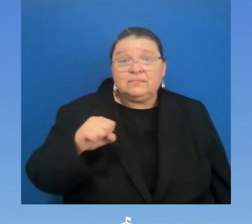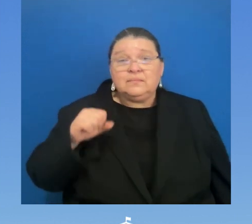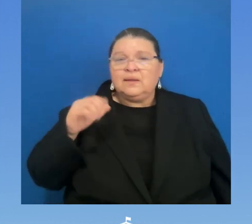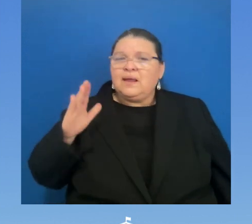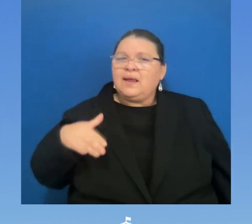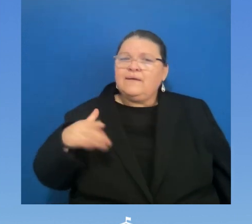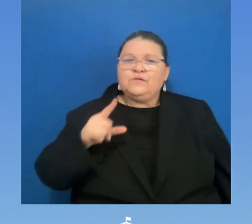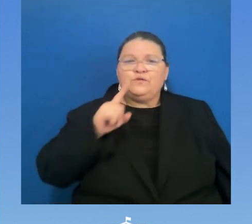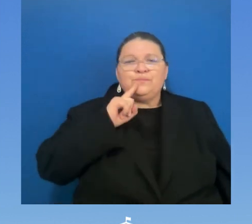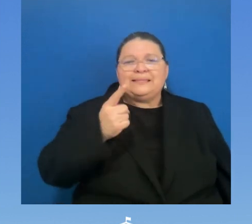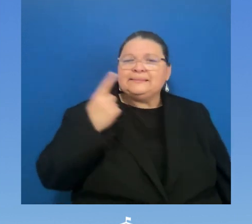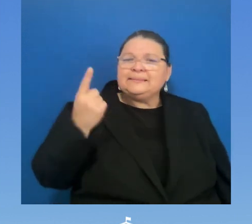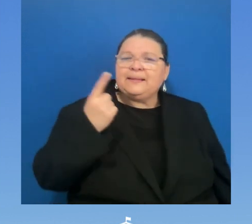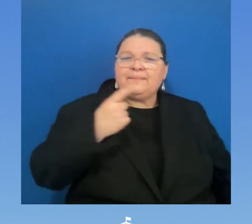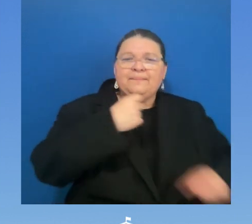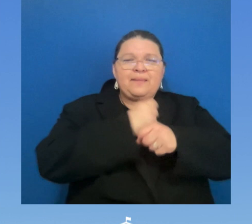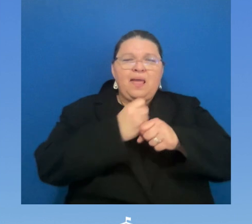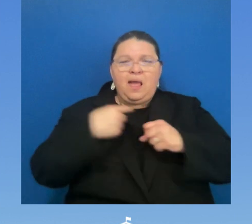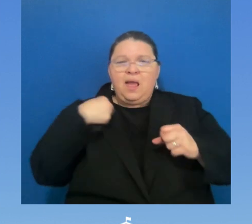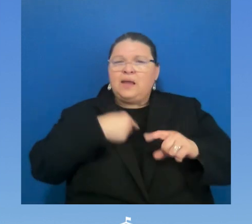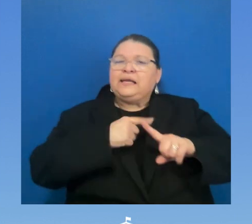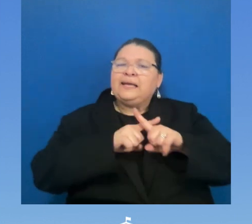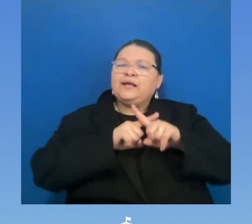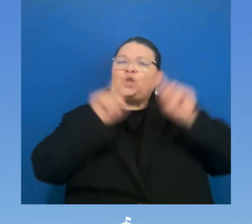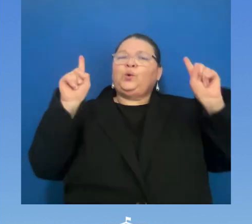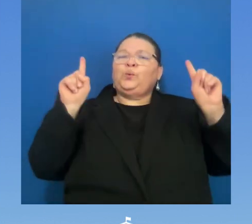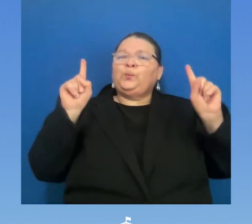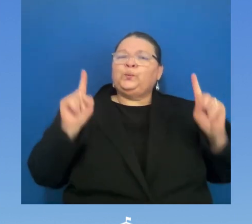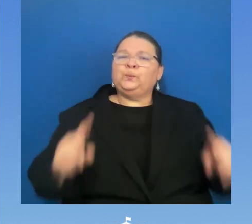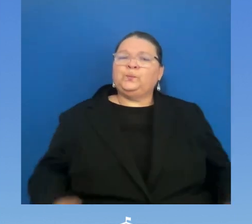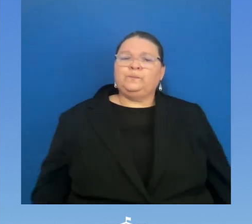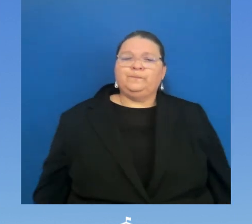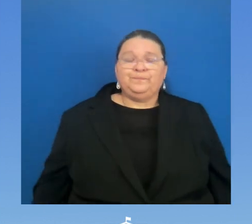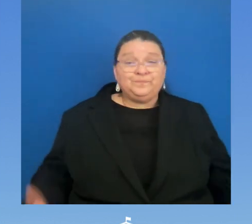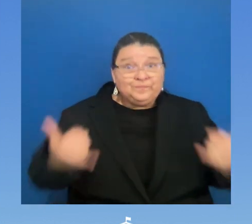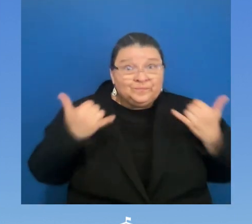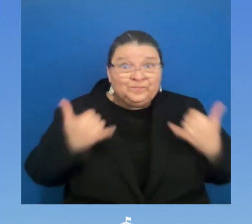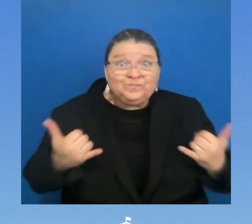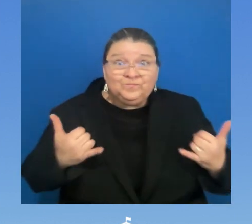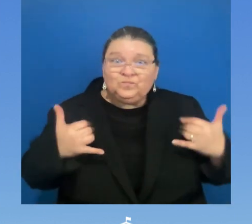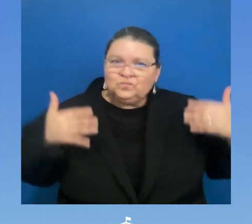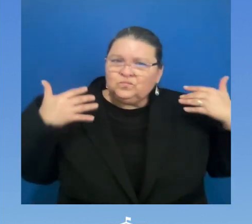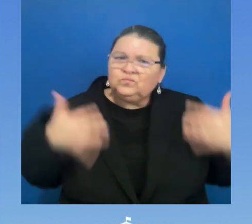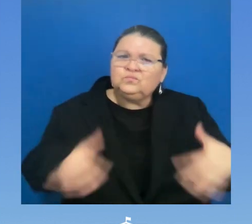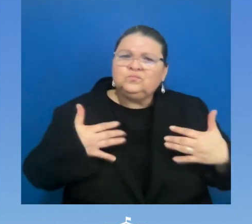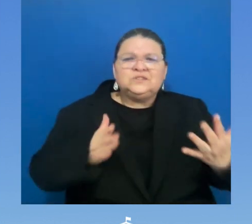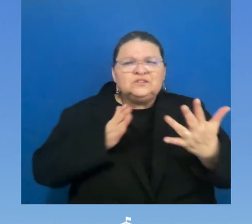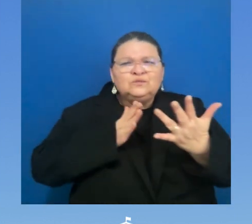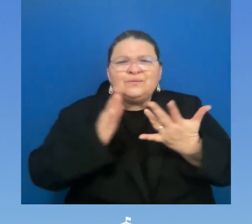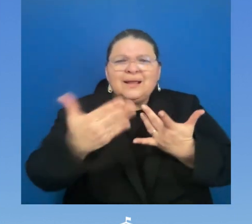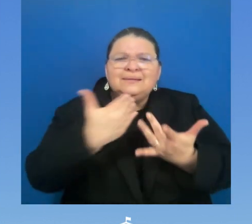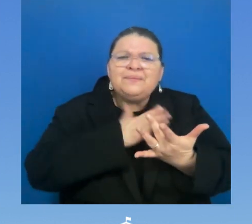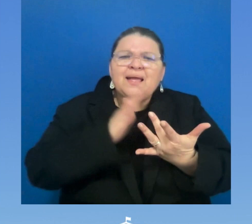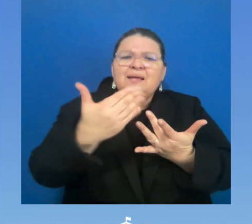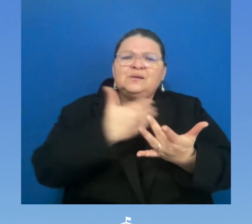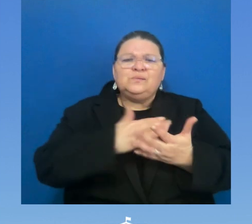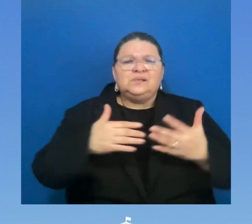and the transparency that exists now for customers employees to know the truth right, and to really seek out